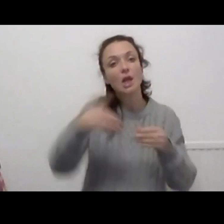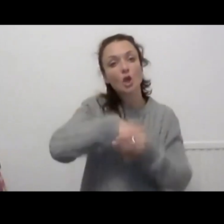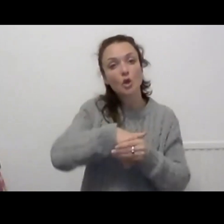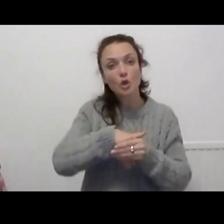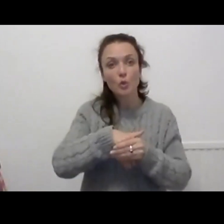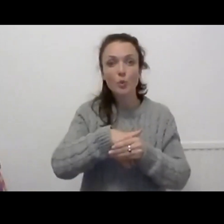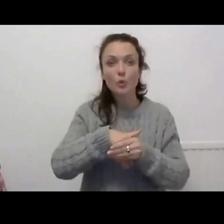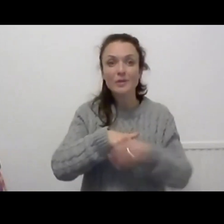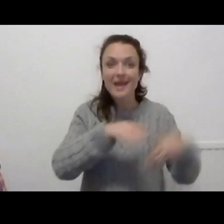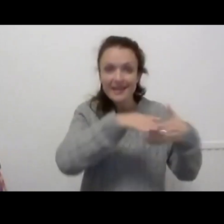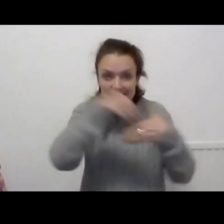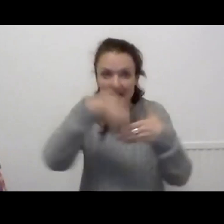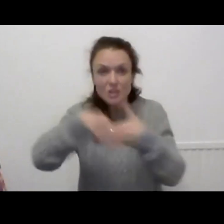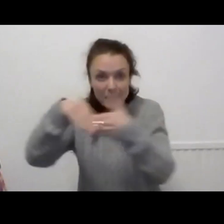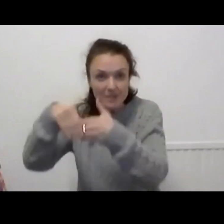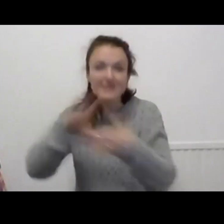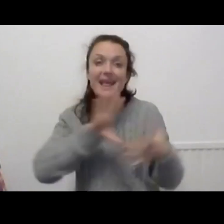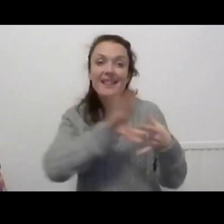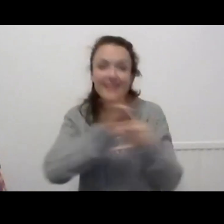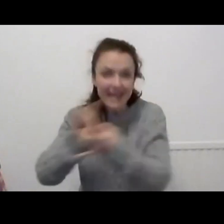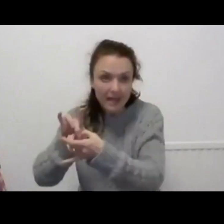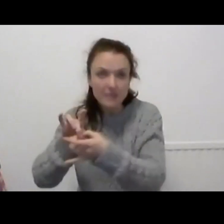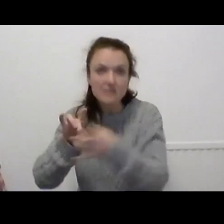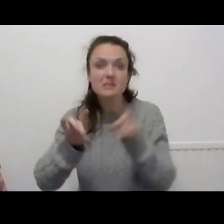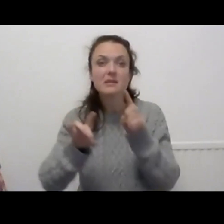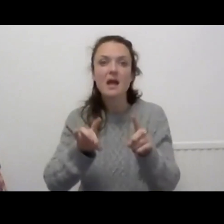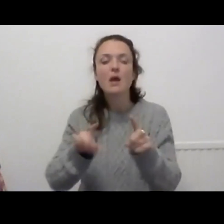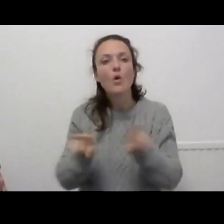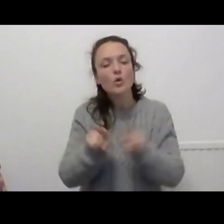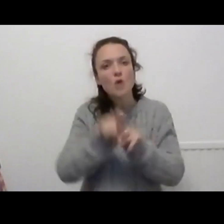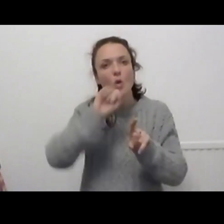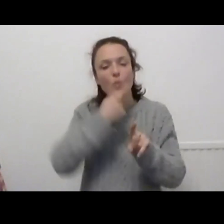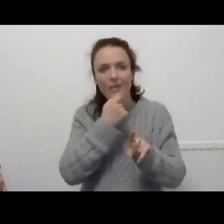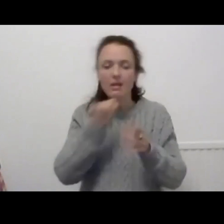the right information. And through the work of Bristol City Council and indeed,